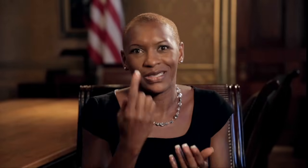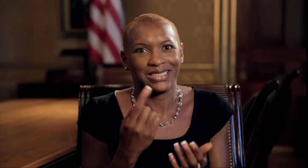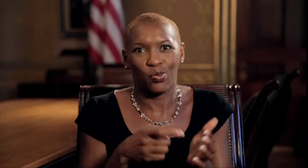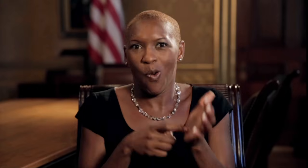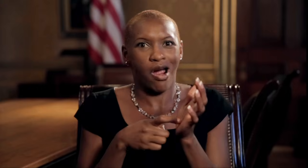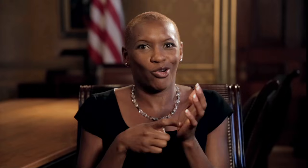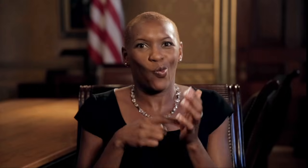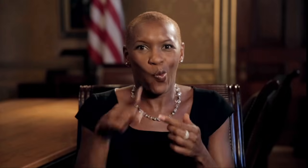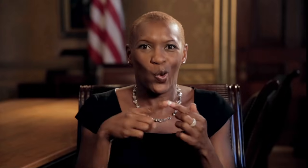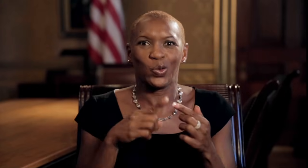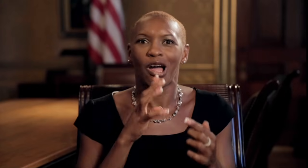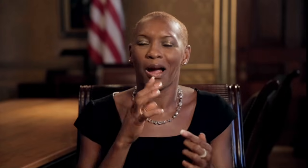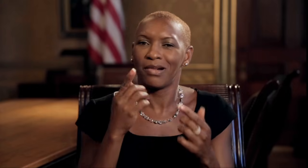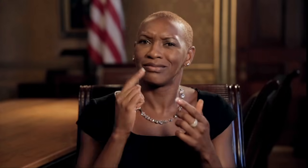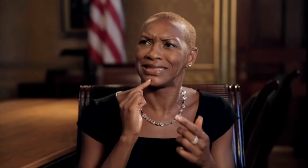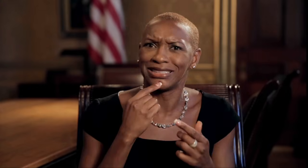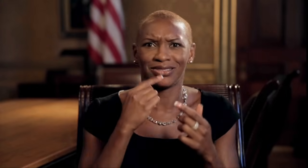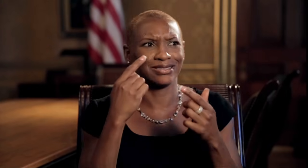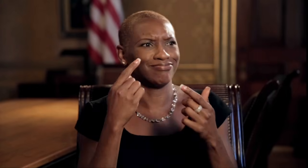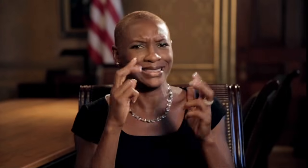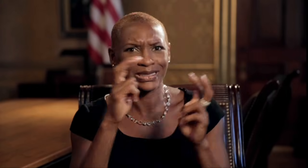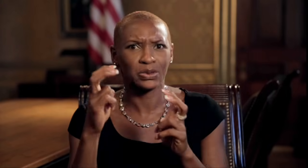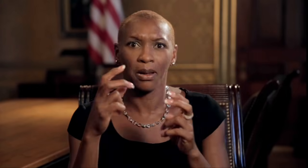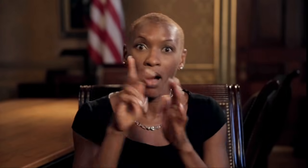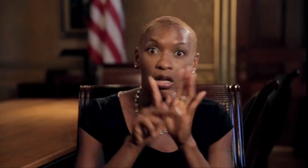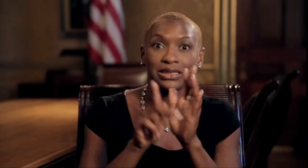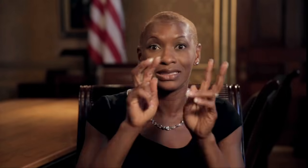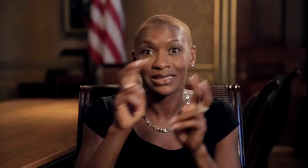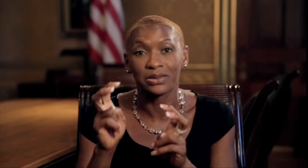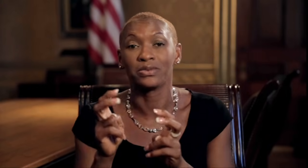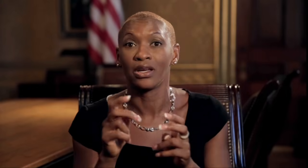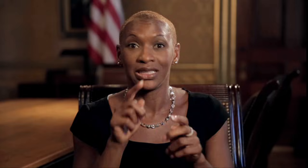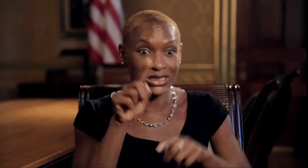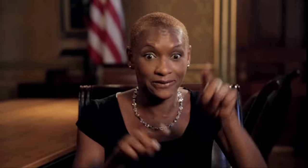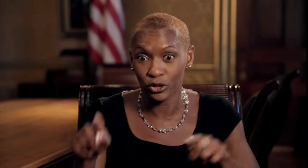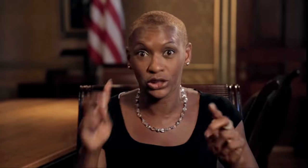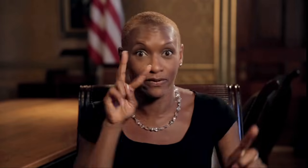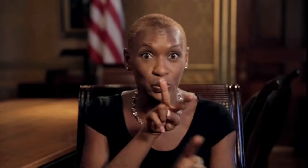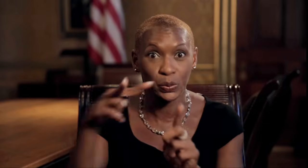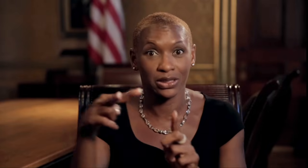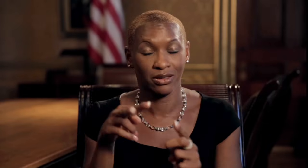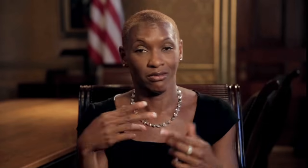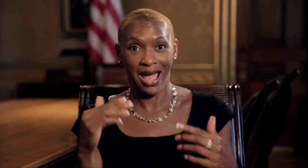Compromises are always required when you're talking about serious issues, policy issues, diverse views.